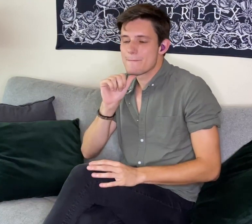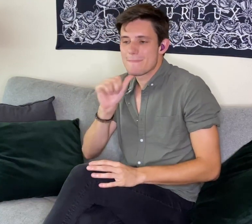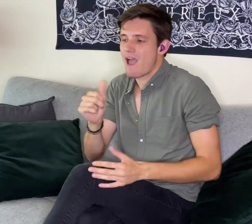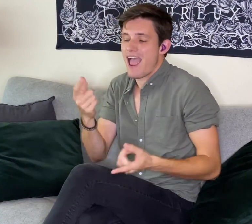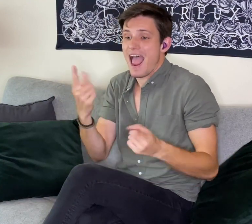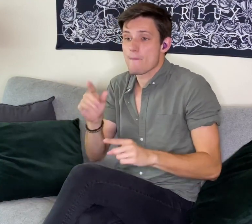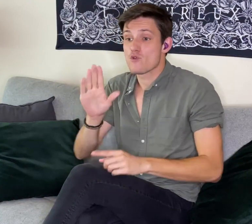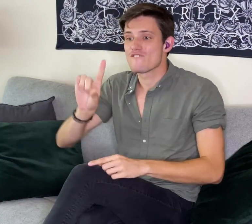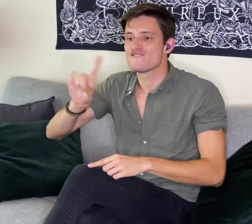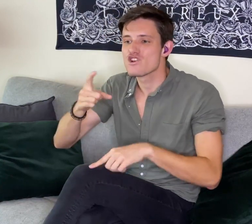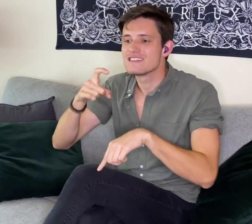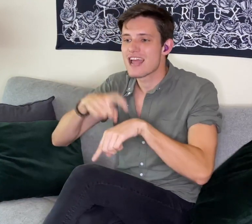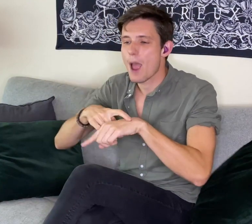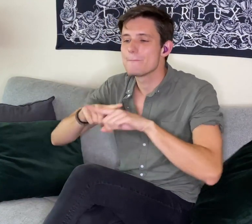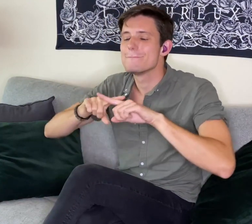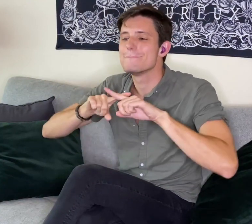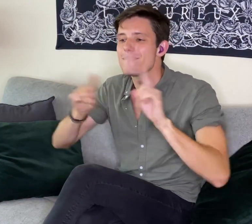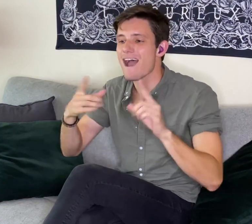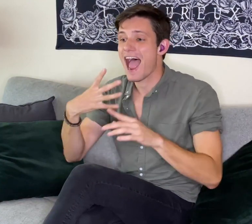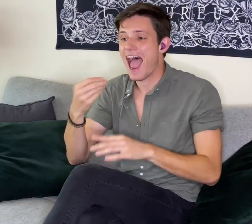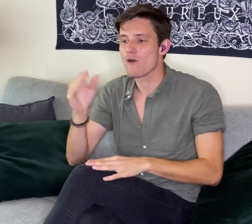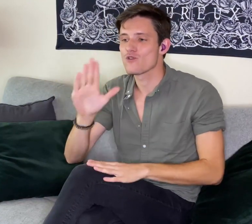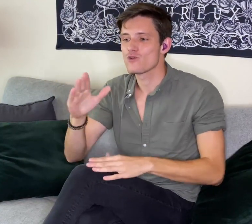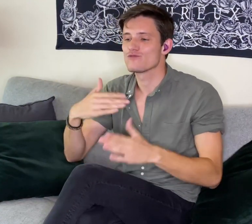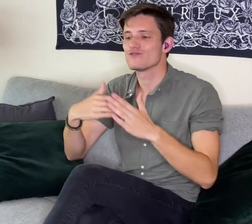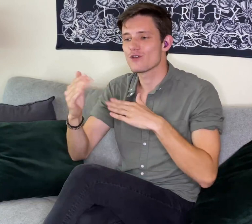It might not happen your first time, but getting out